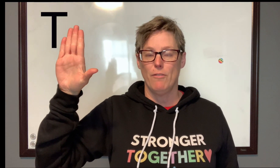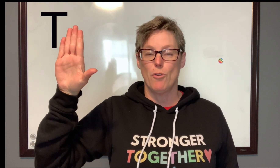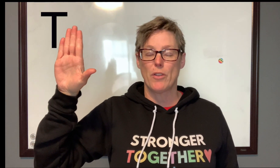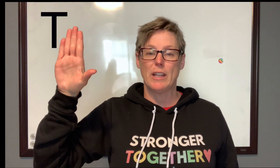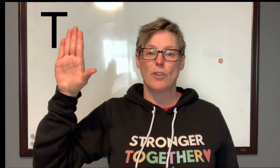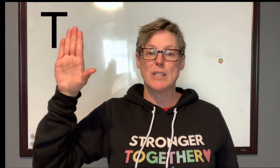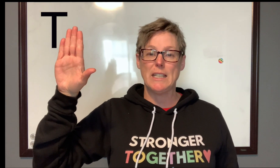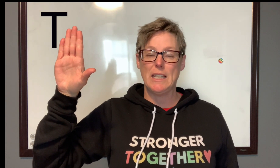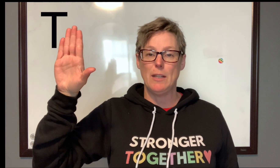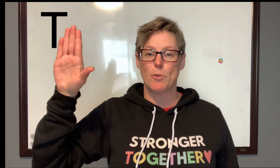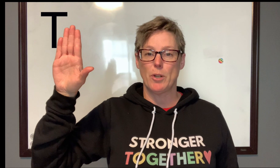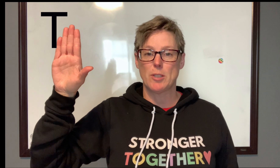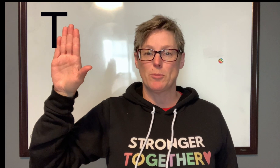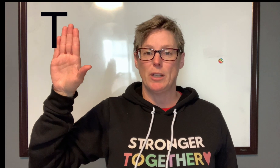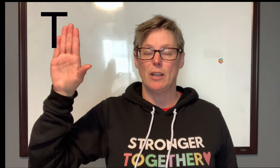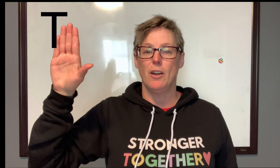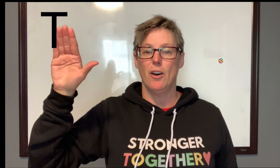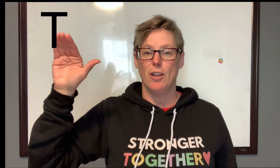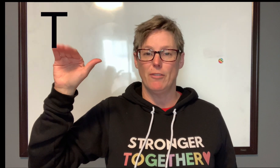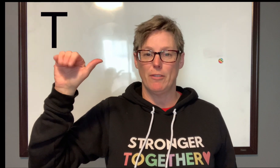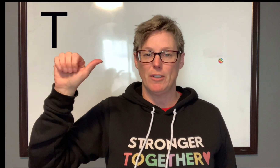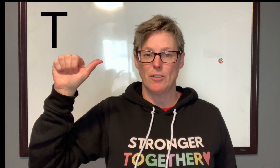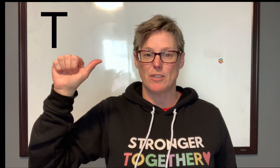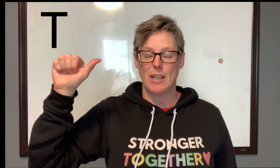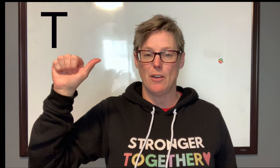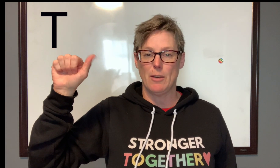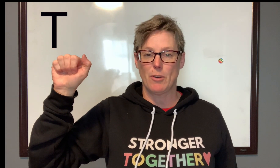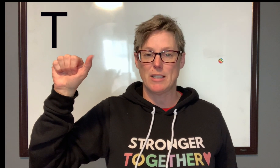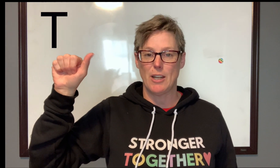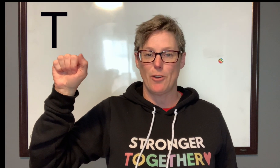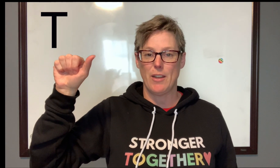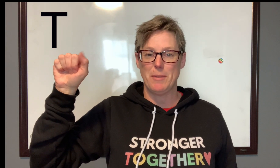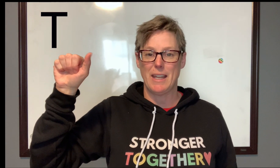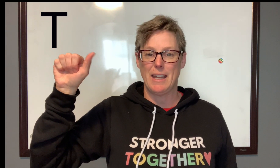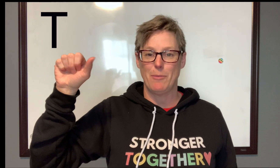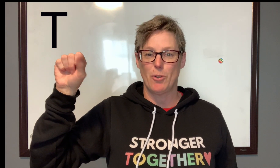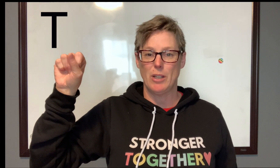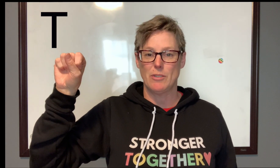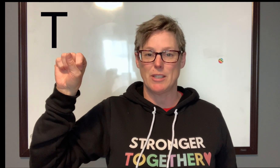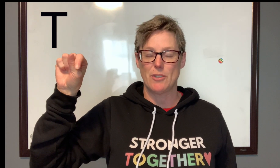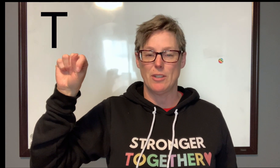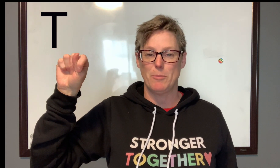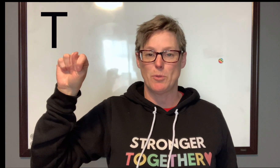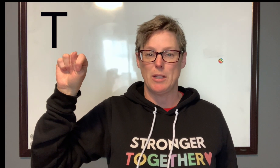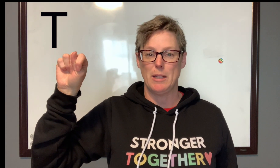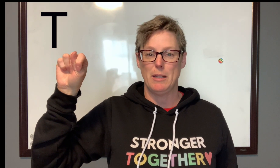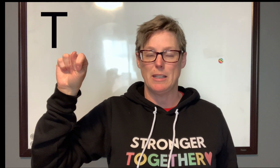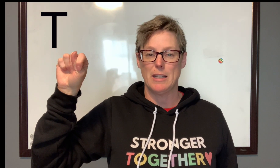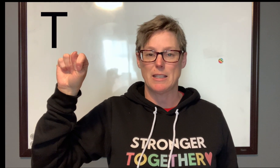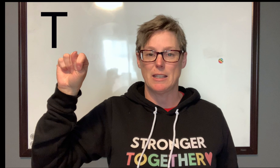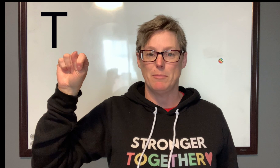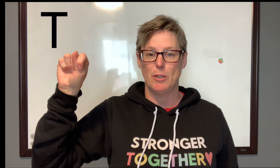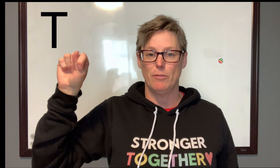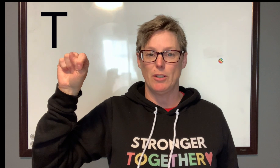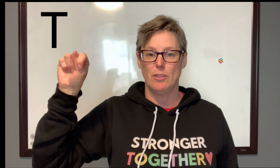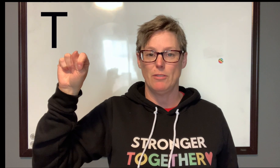for the letter t we're going to bring all of our fingers down and we're going to take our thumb again and we're going to insert it between the index and the